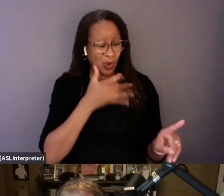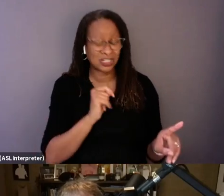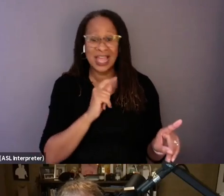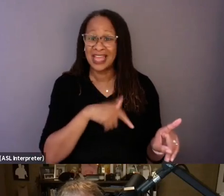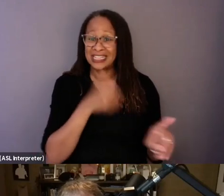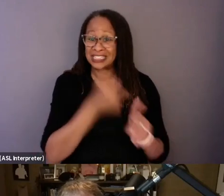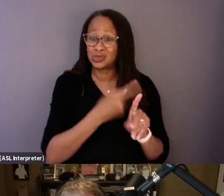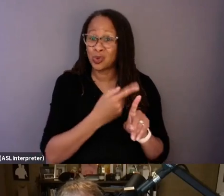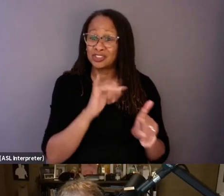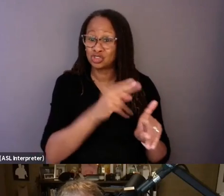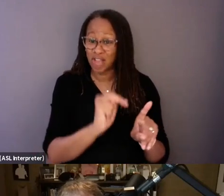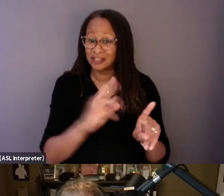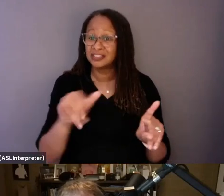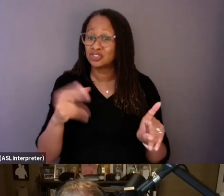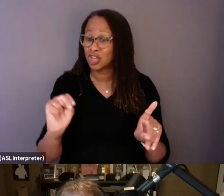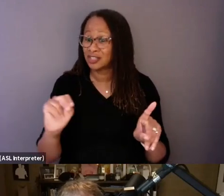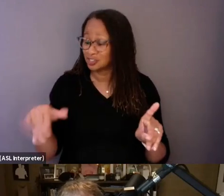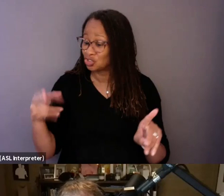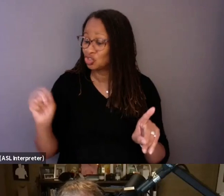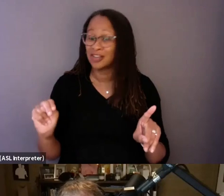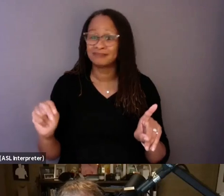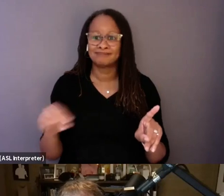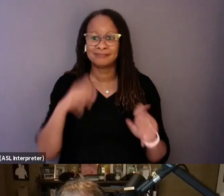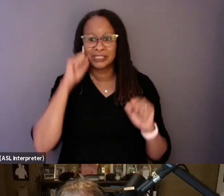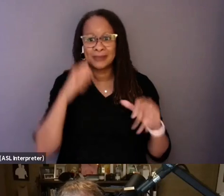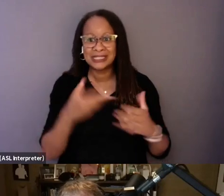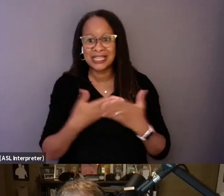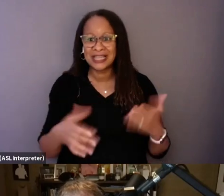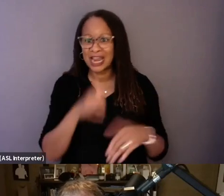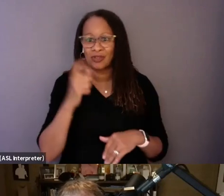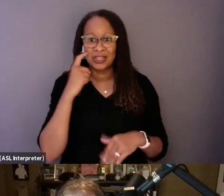and it's an extraordinary thing that that I don't think has been repeated since, right?